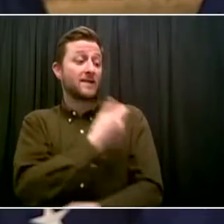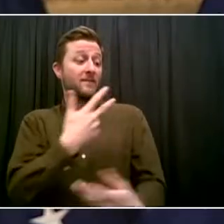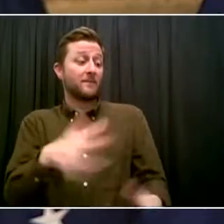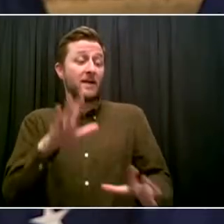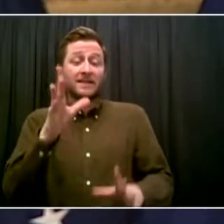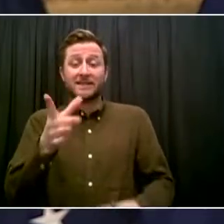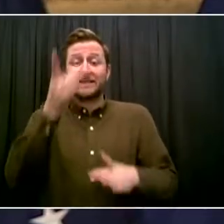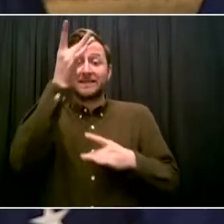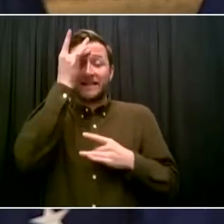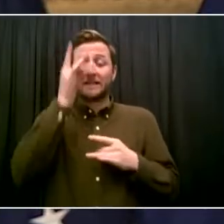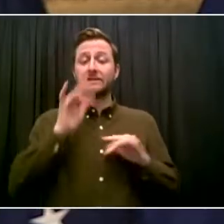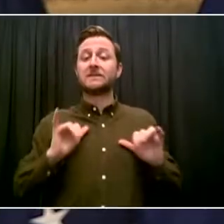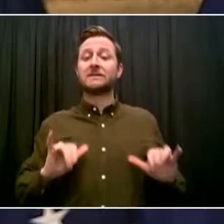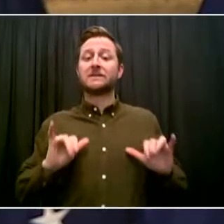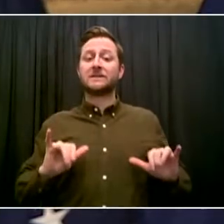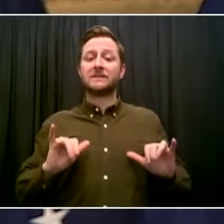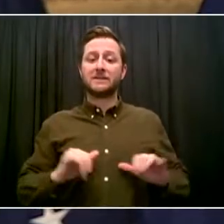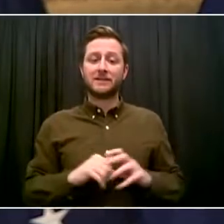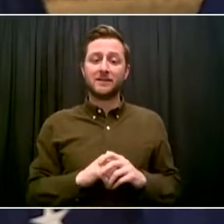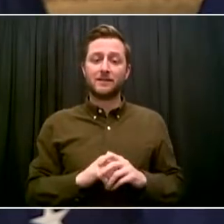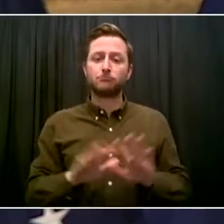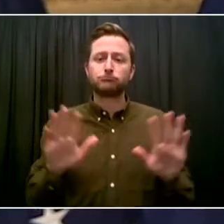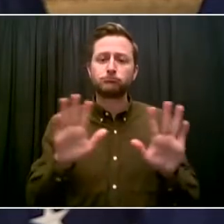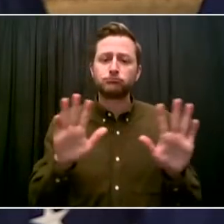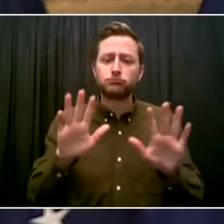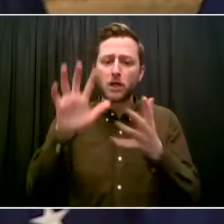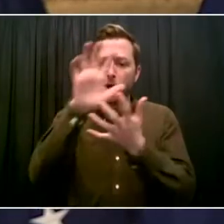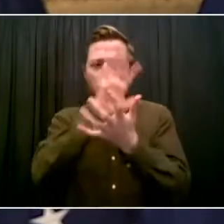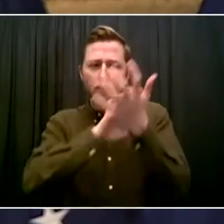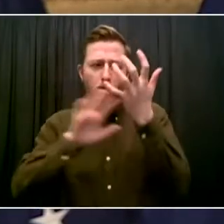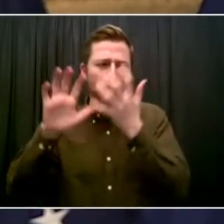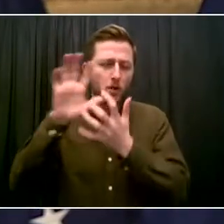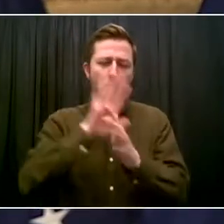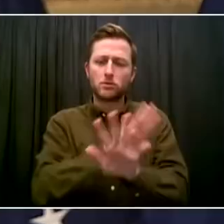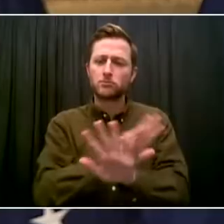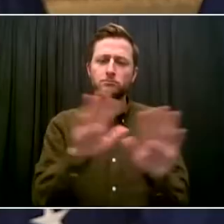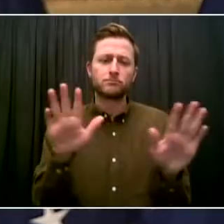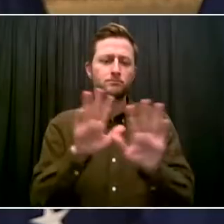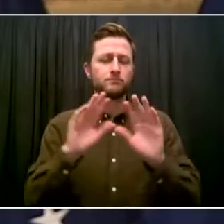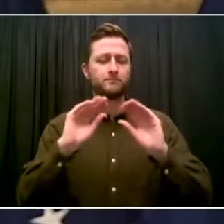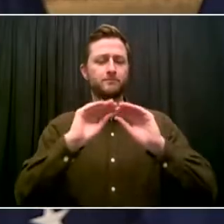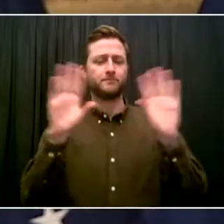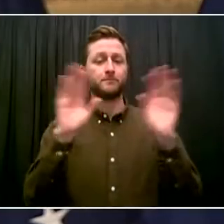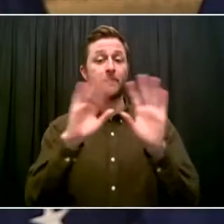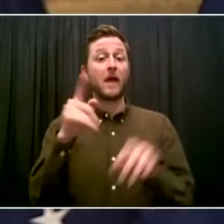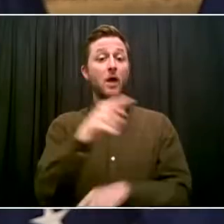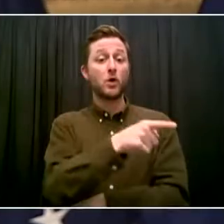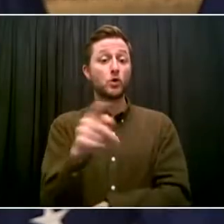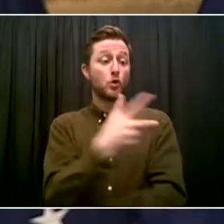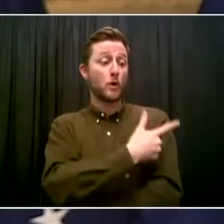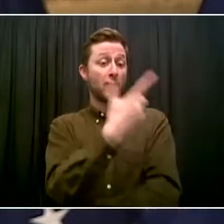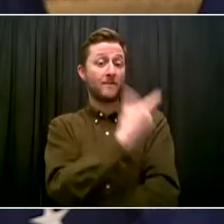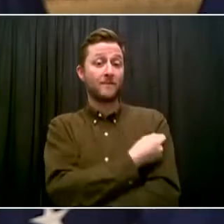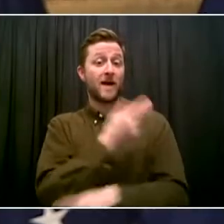COLLEAGUES INCLUDING SOME VACCINATED NEWY ORRSKE WHO GOT